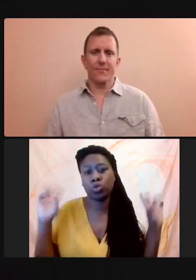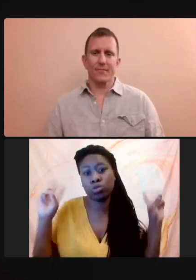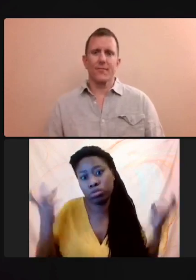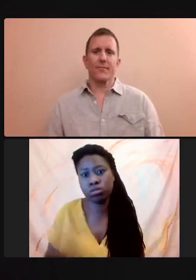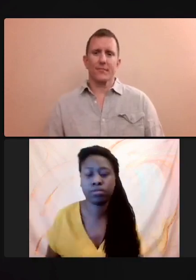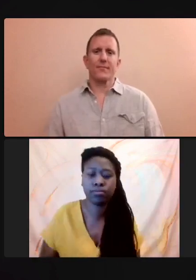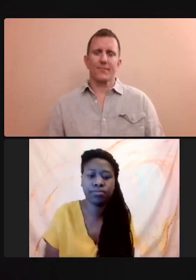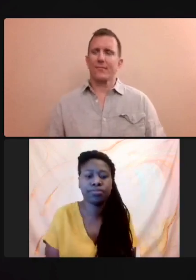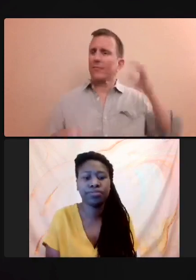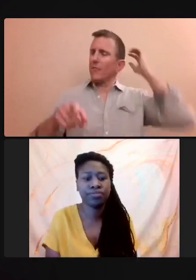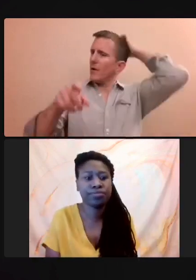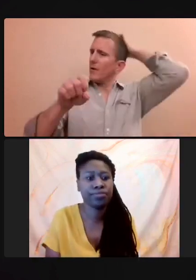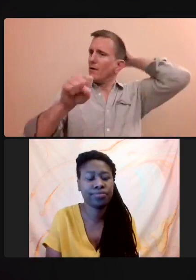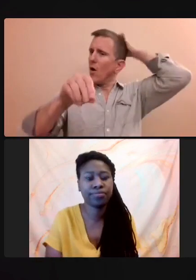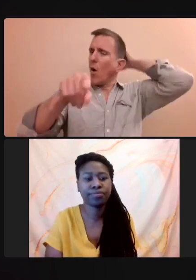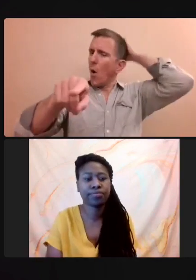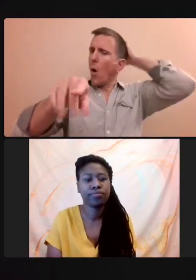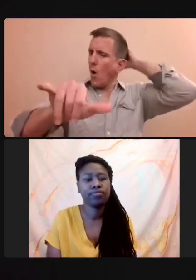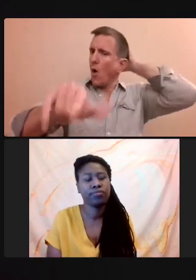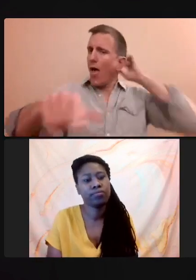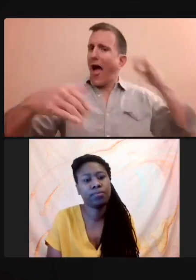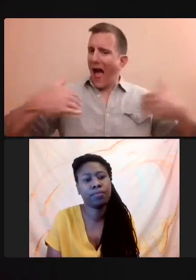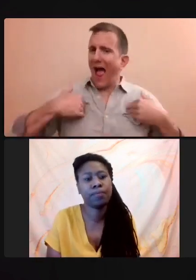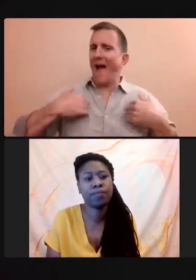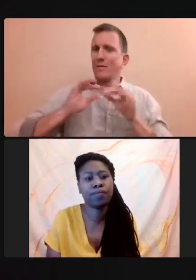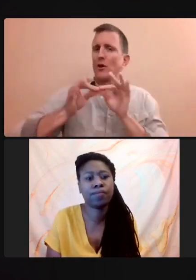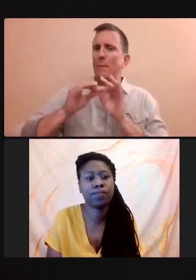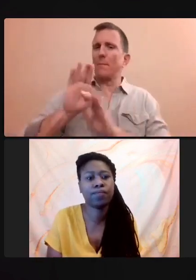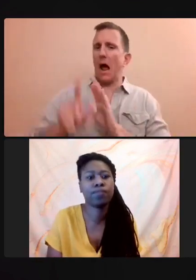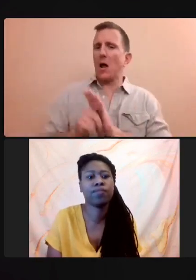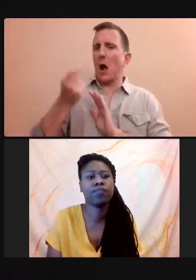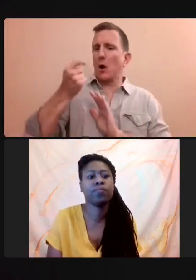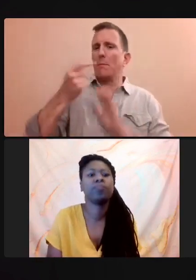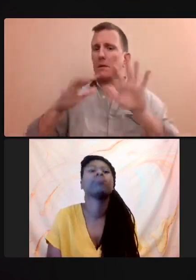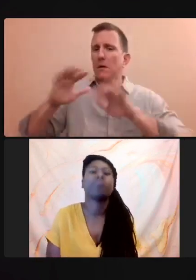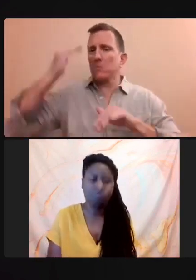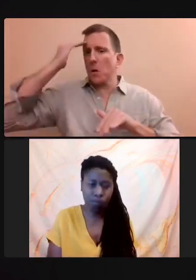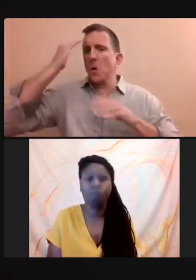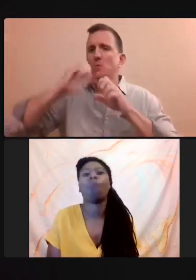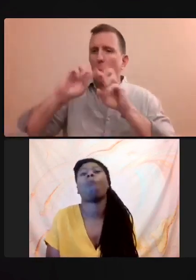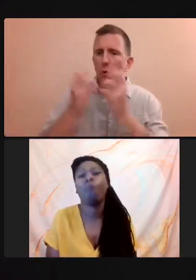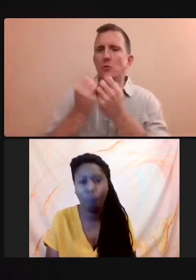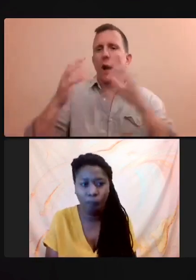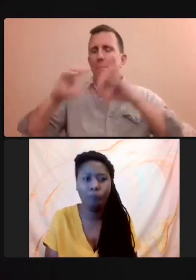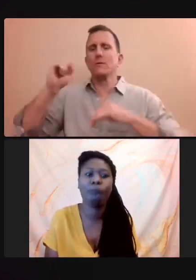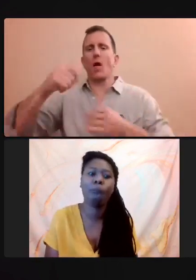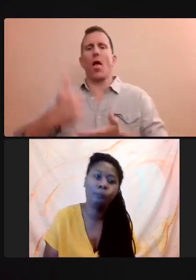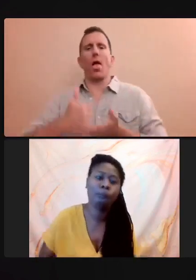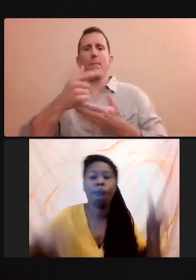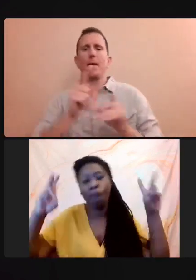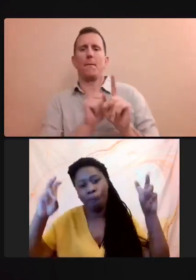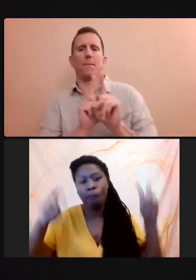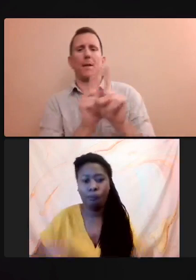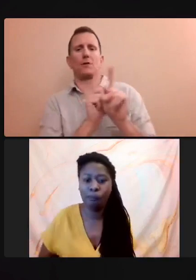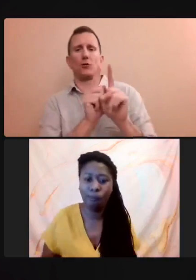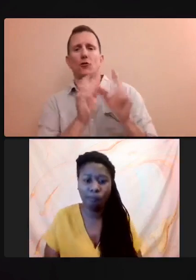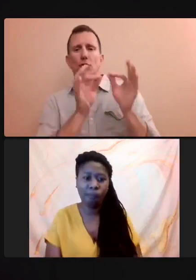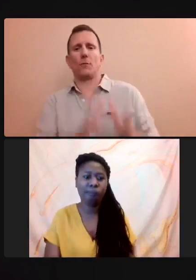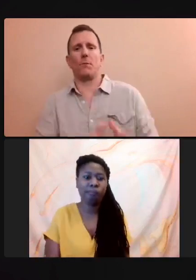So I think the problem is, is that, you know, I have a full time job. Like I said, I really want to become a CDI. But that's a barrier for me is my current employment.